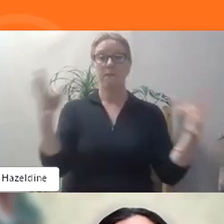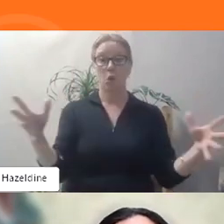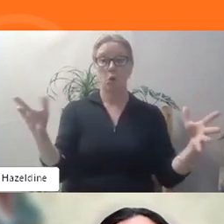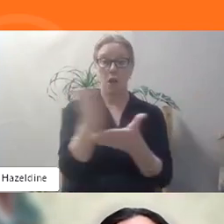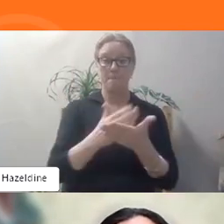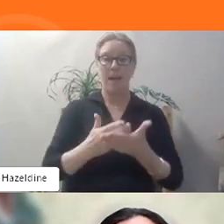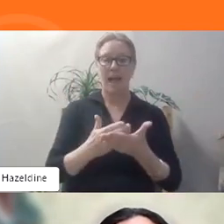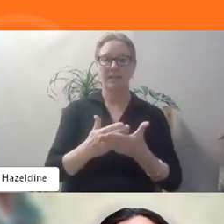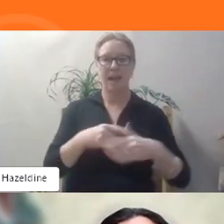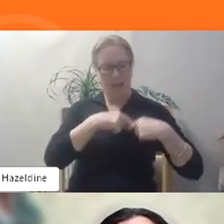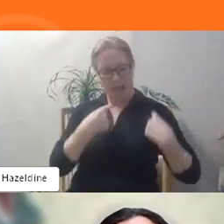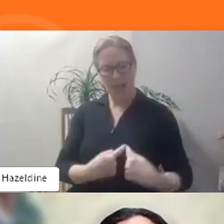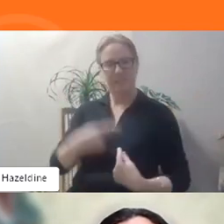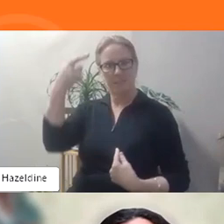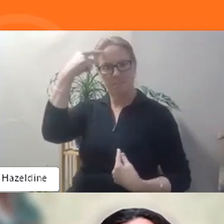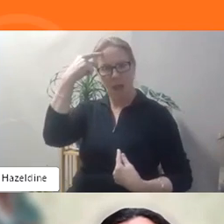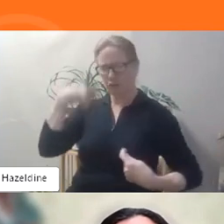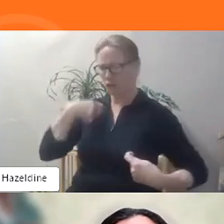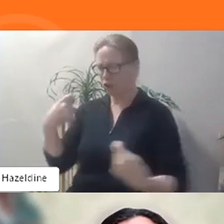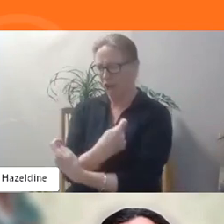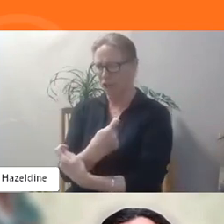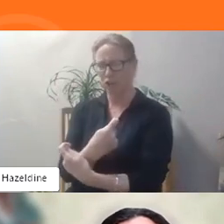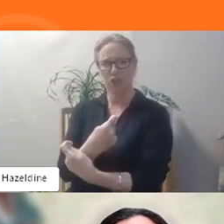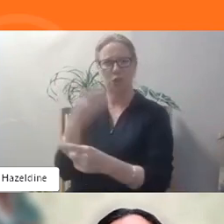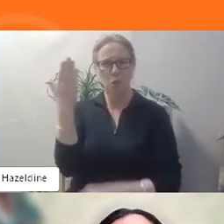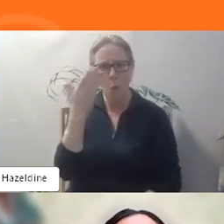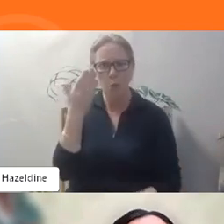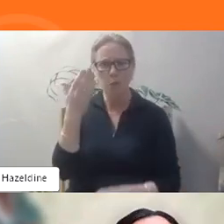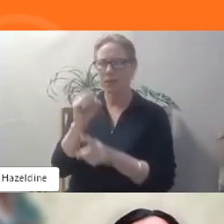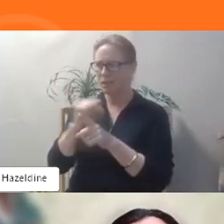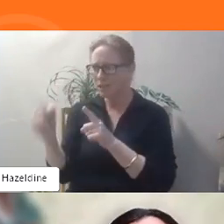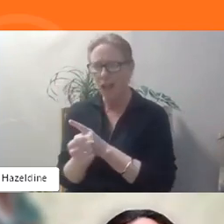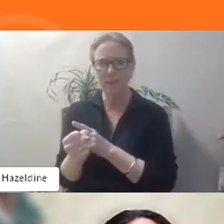and minds in schools, and in society as well. As lots of other people